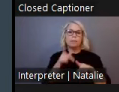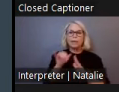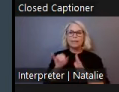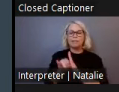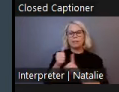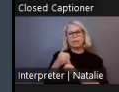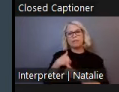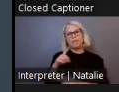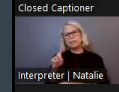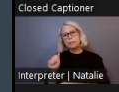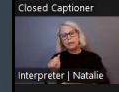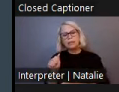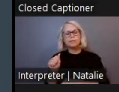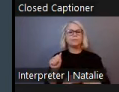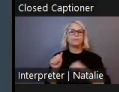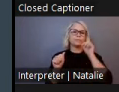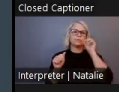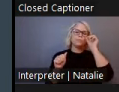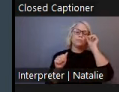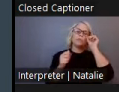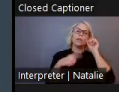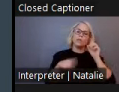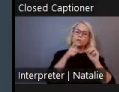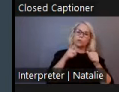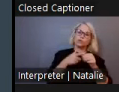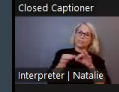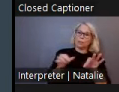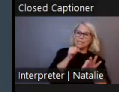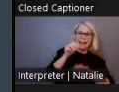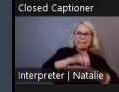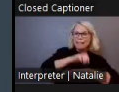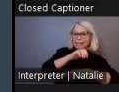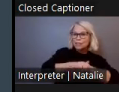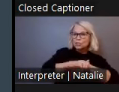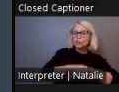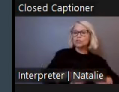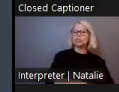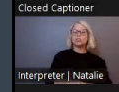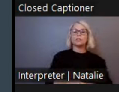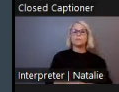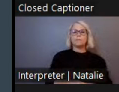disabilities, those whose first language is not English, to all the public information